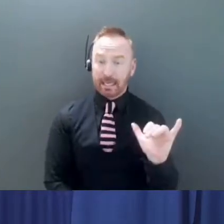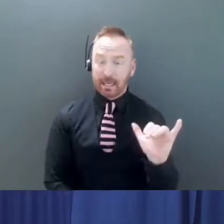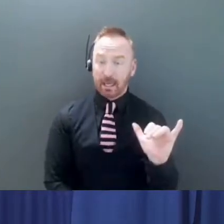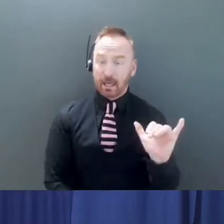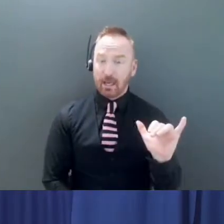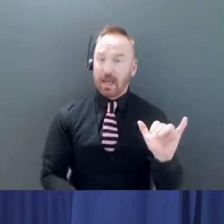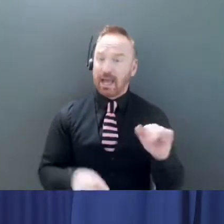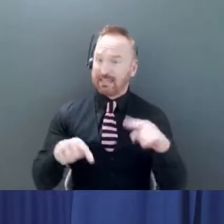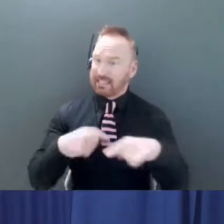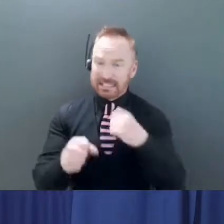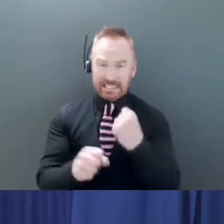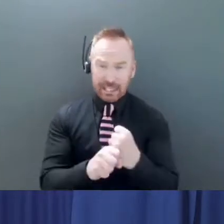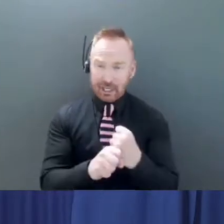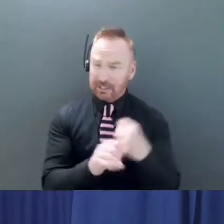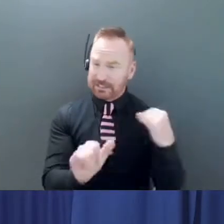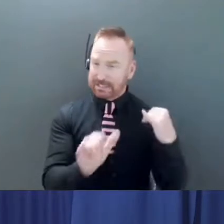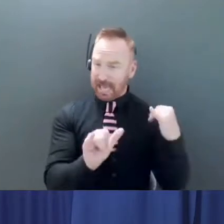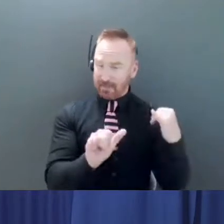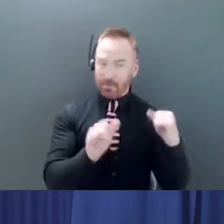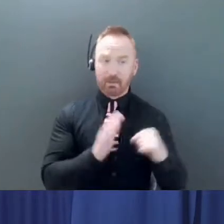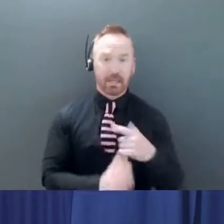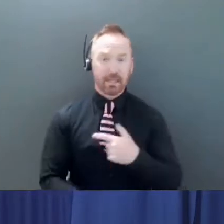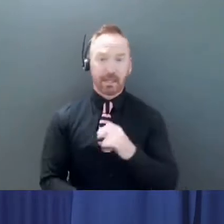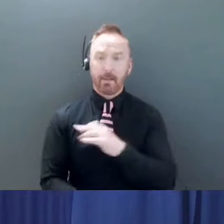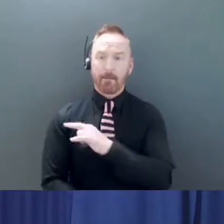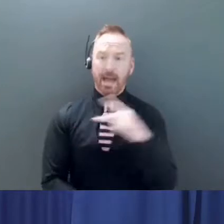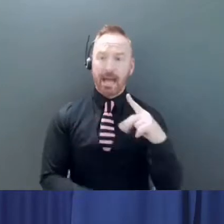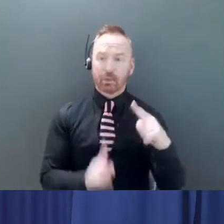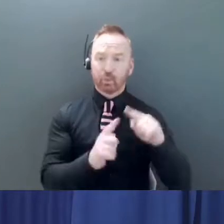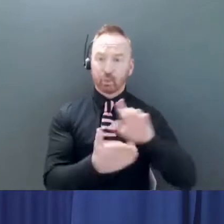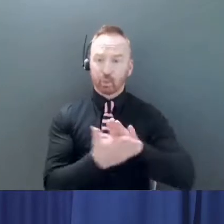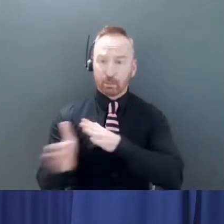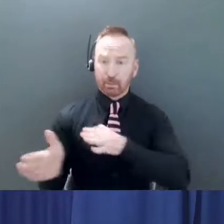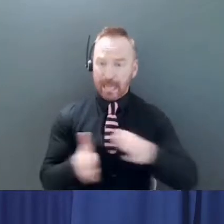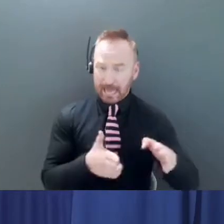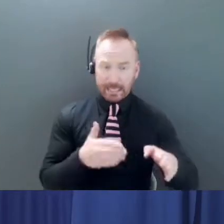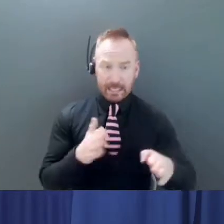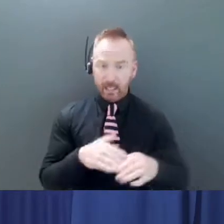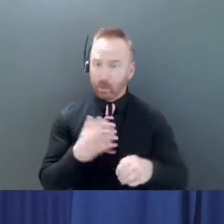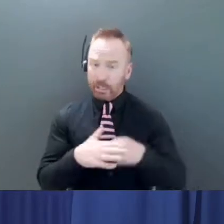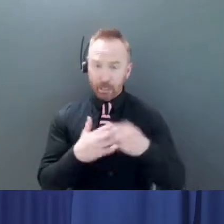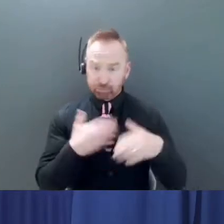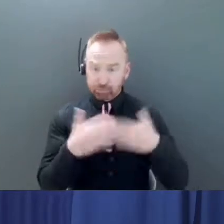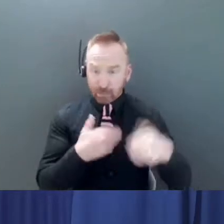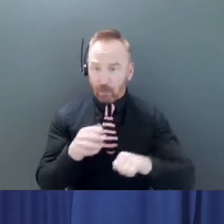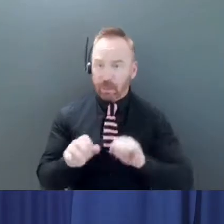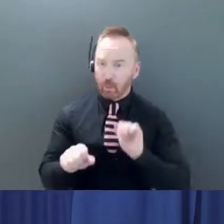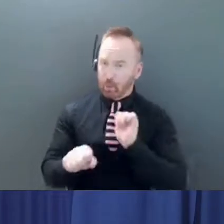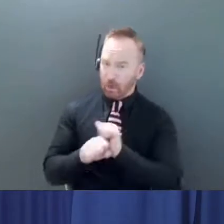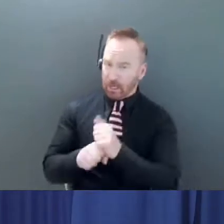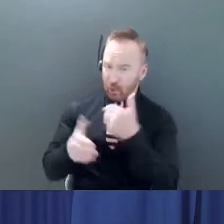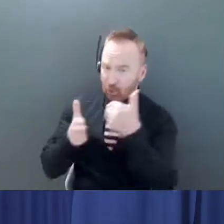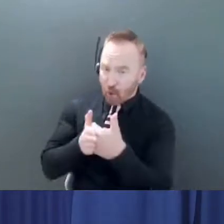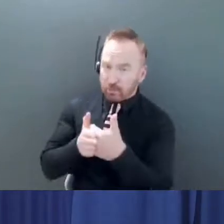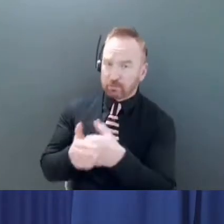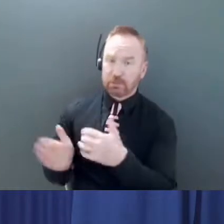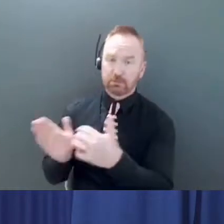And this year is no different. With our back to school planning well underway, we continue to work closely with Dr. Hanley and